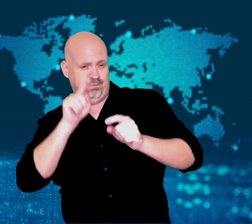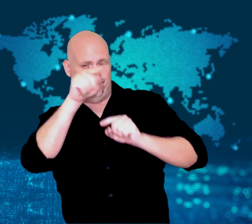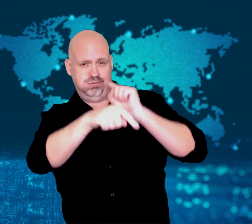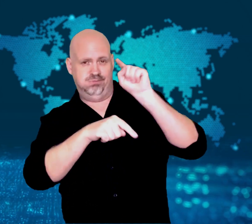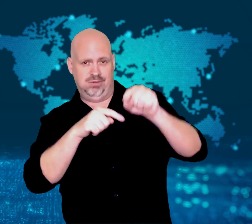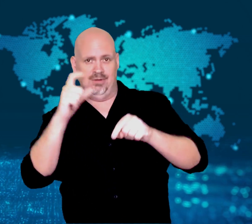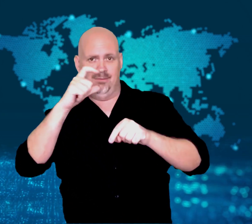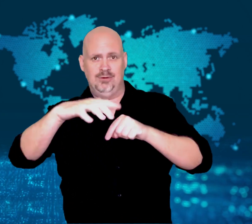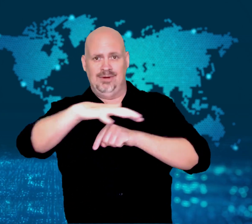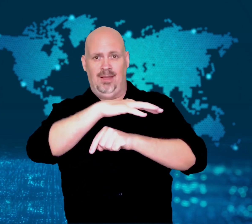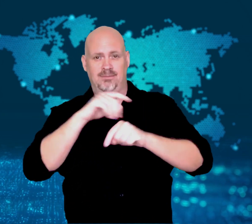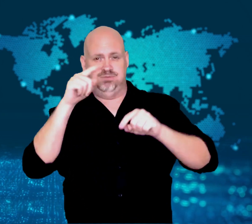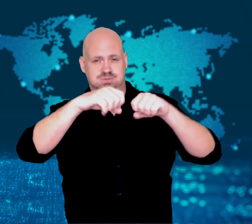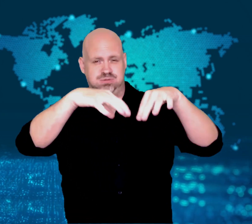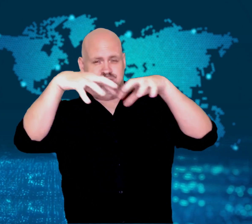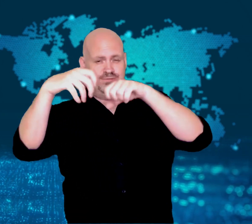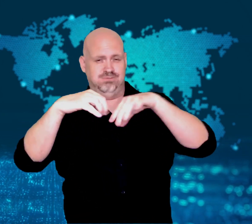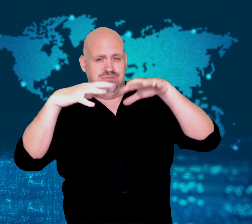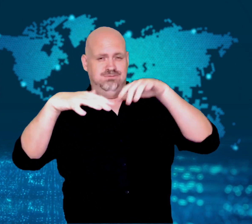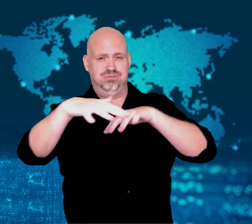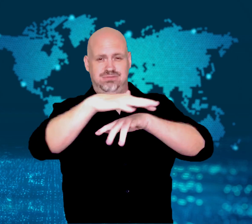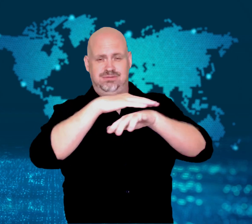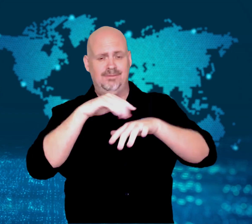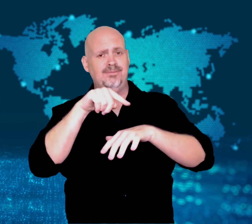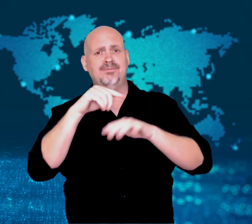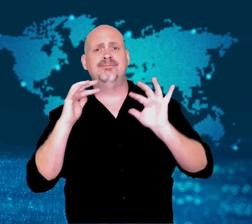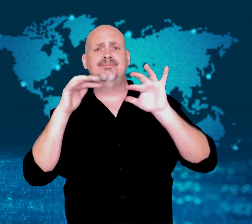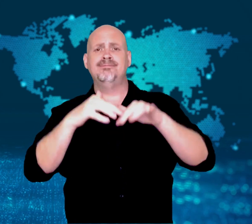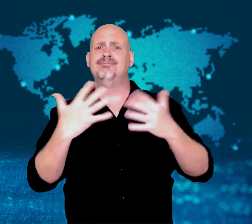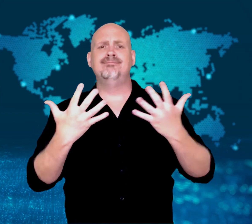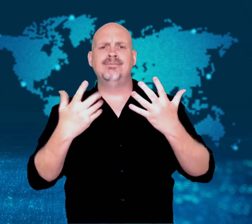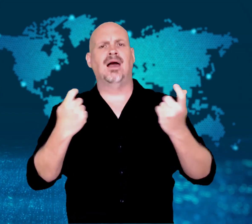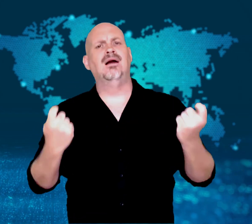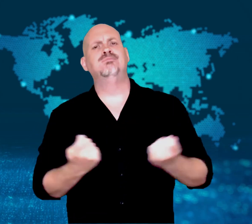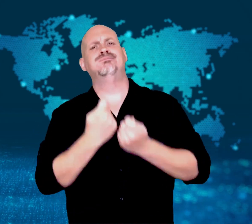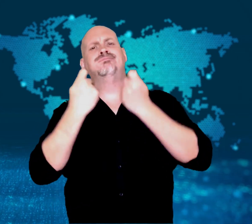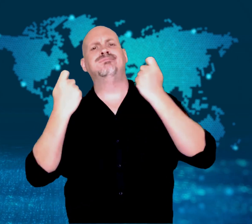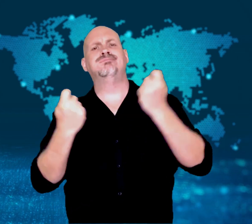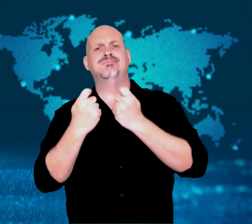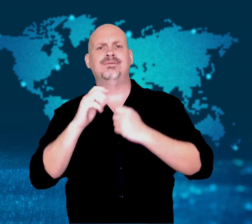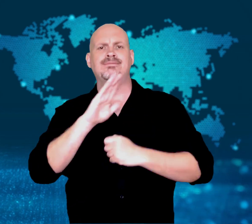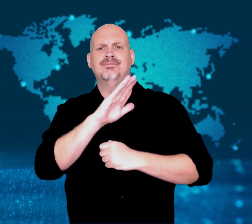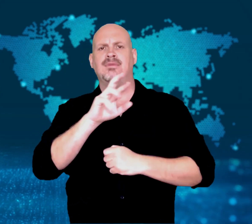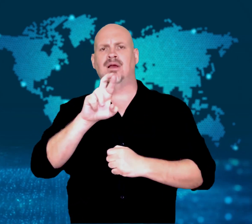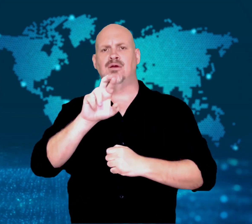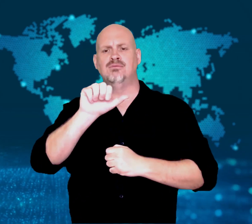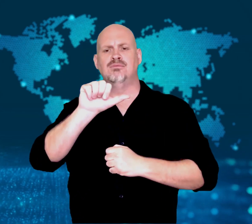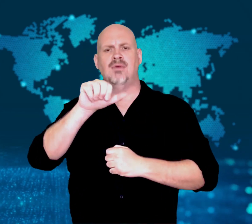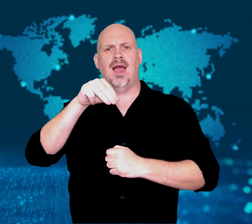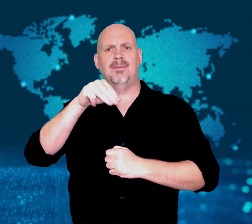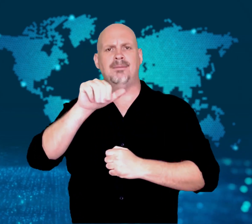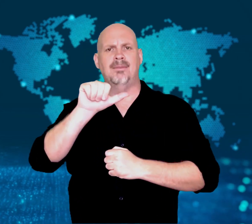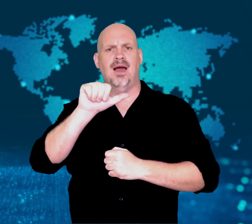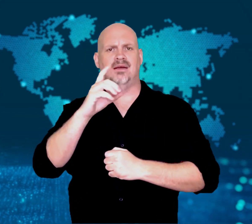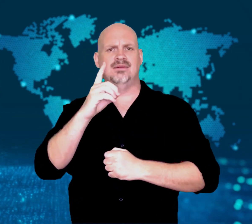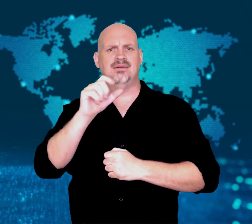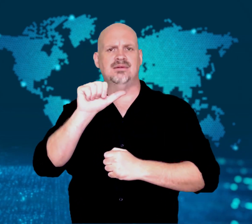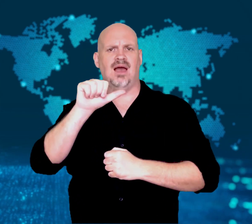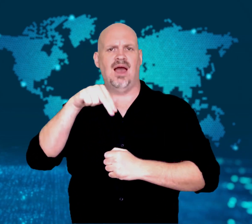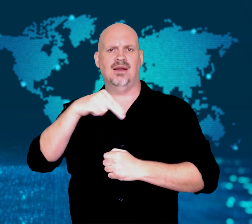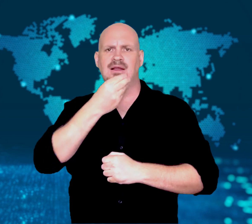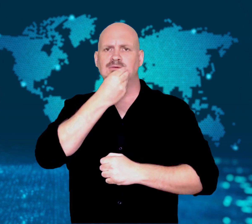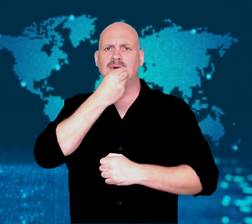crowds of Muslim worshippers who gathered to observe the end of Ramadan.